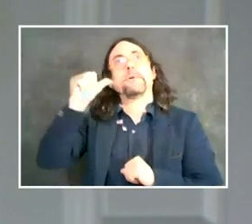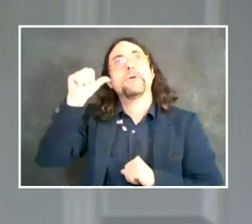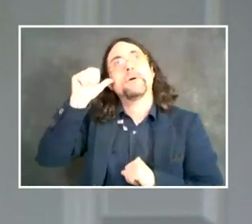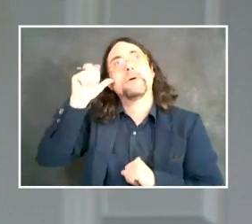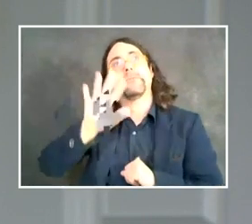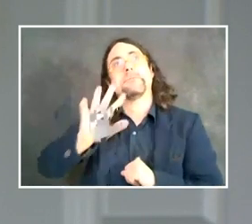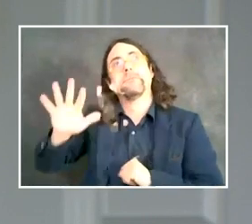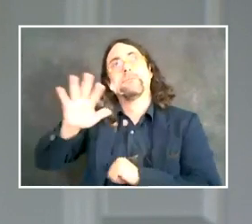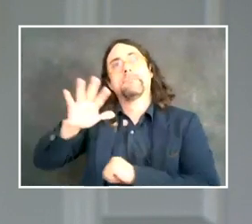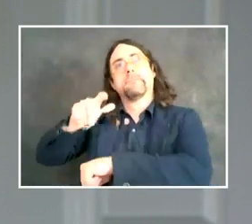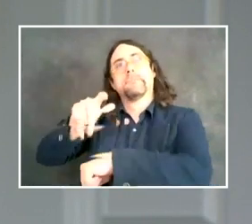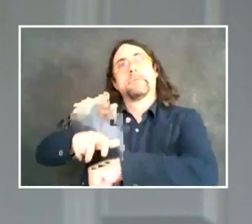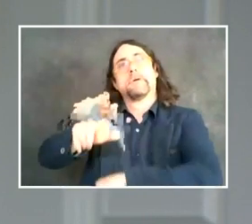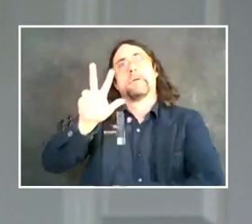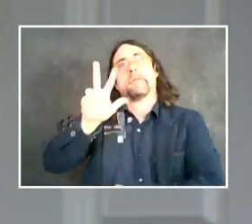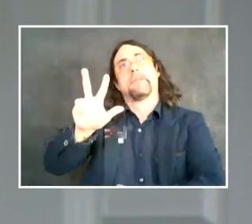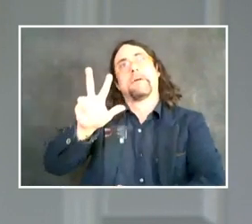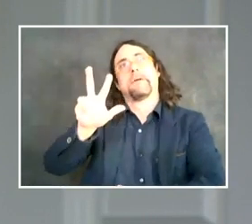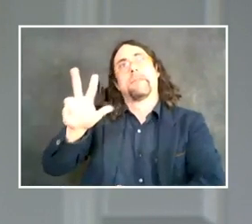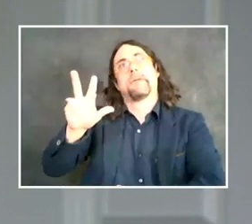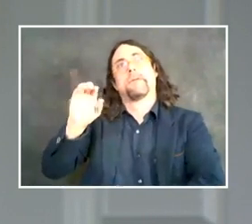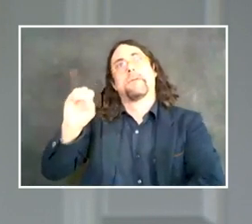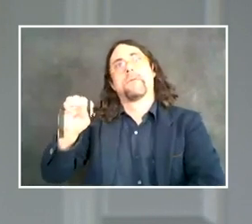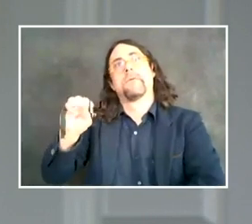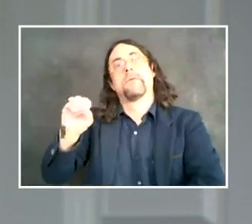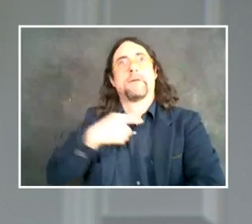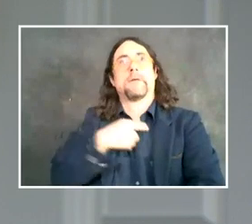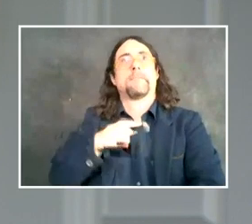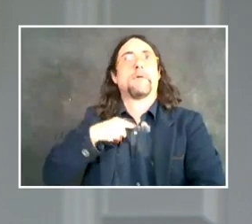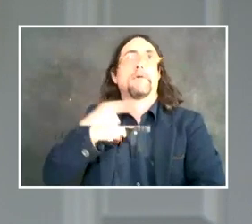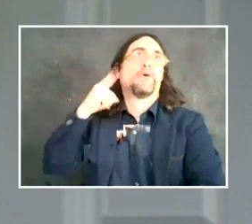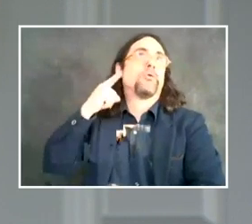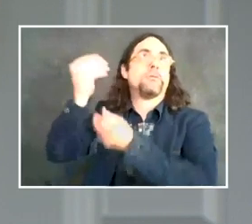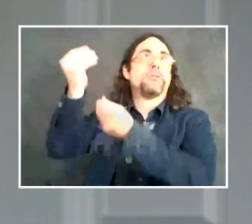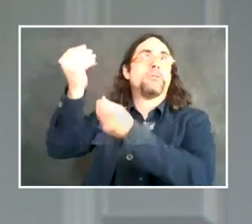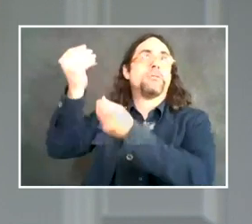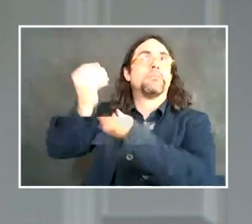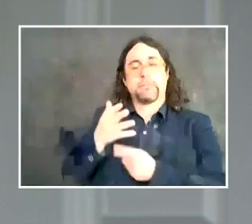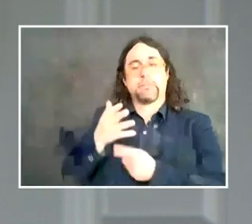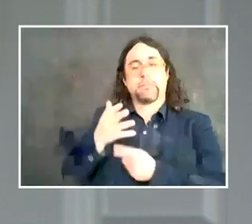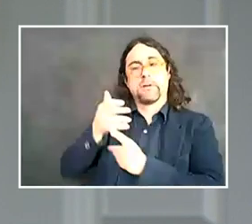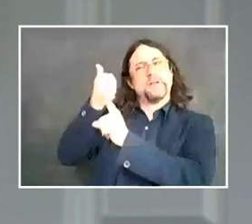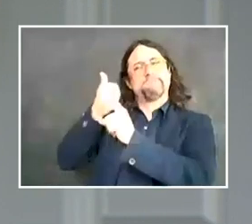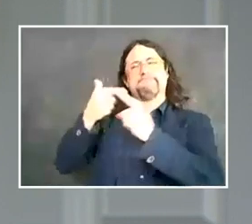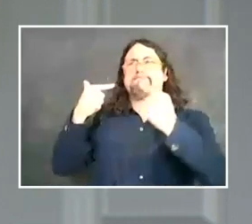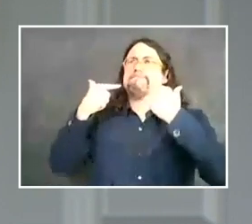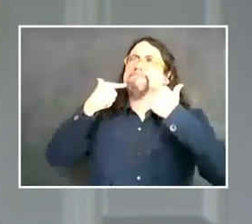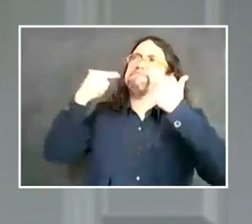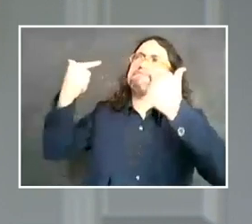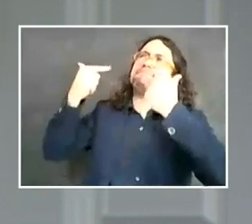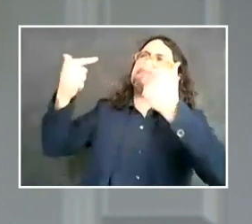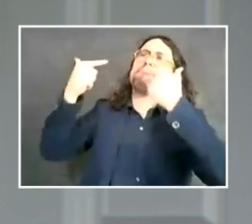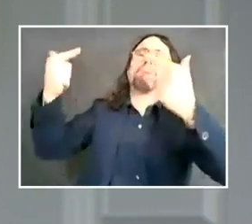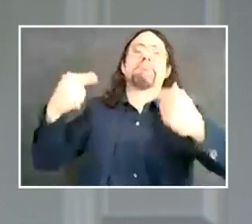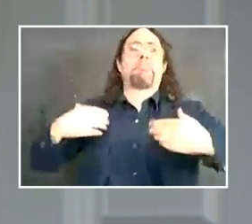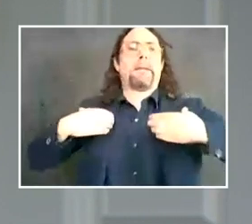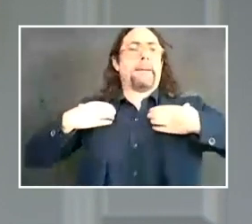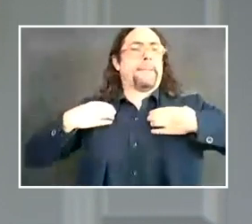PASSING, UNFORTUNATELY, OF A PROMINENT RABBI FROM THE